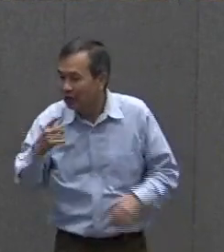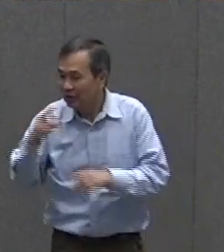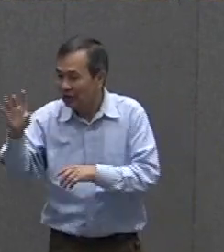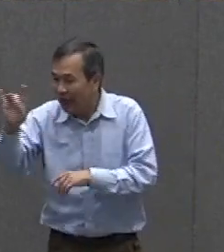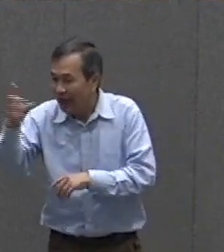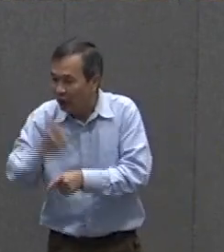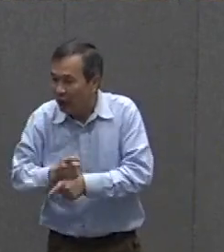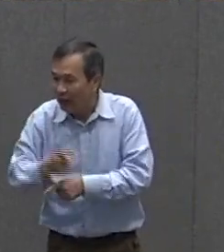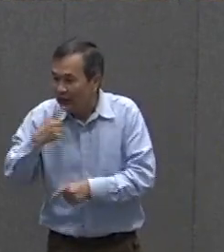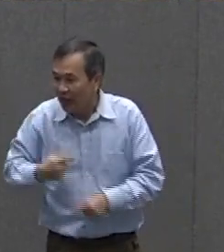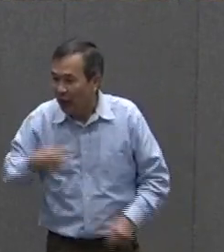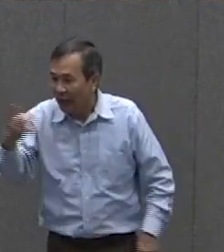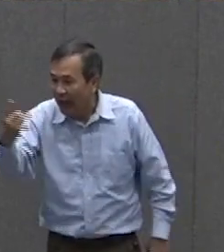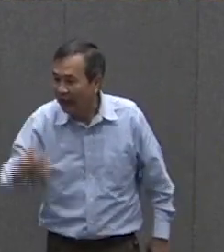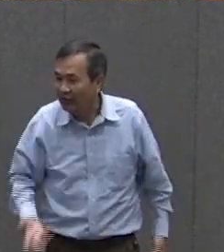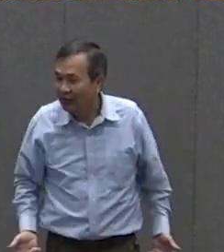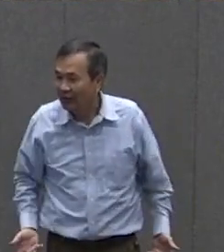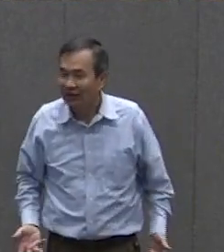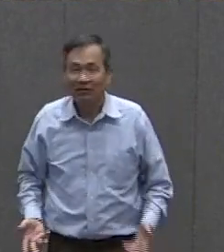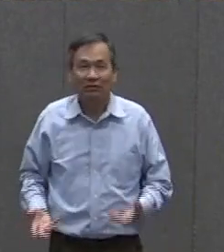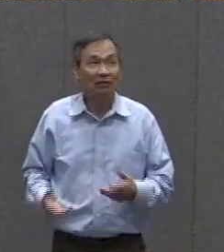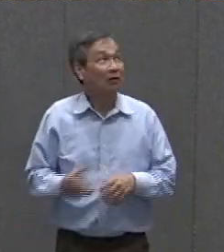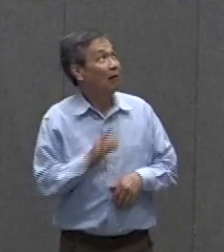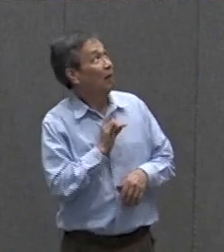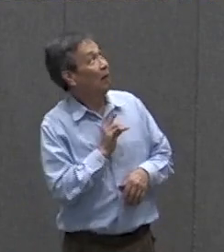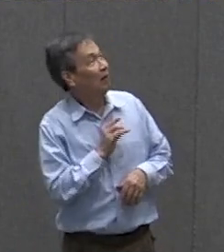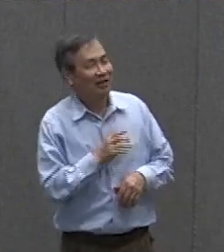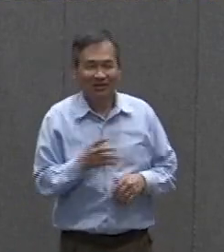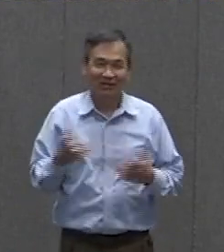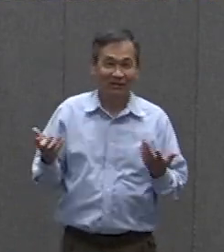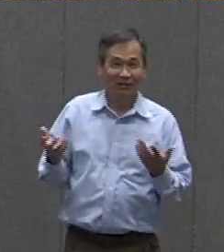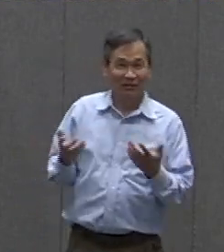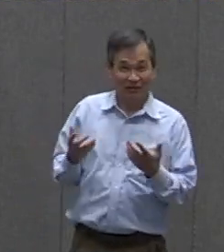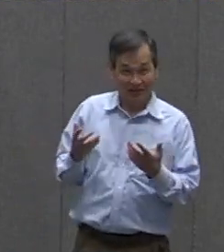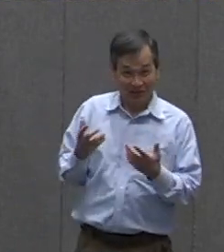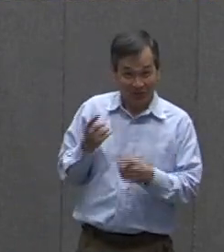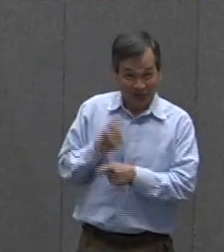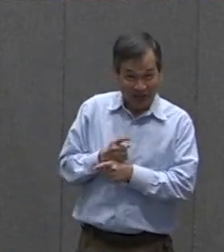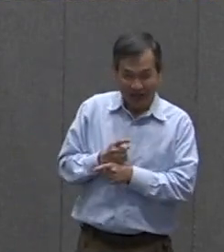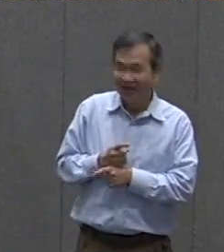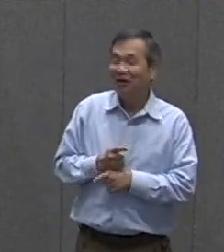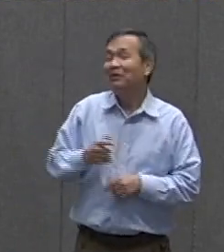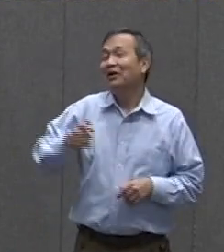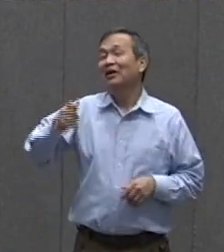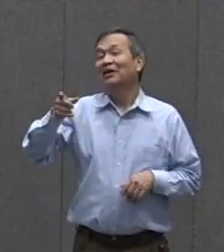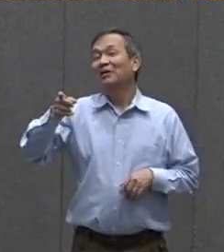Eight, say eight. The child says eight. Yay, you got the answer right. But they didn't necessarily learn